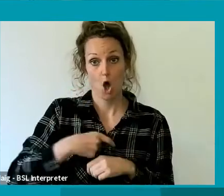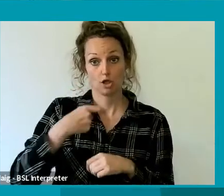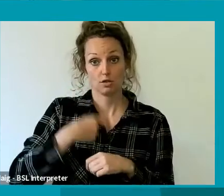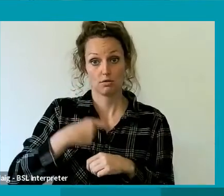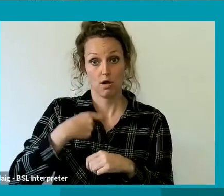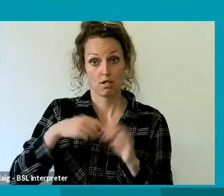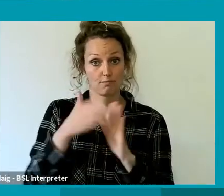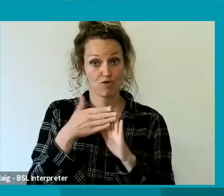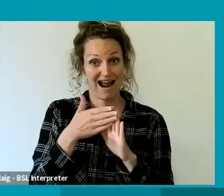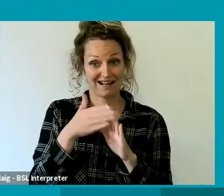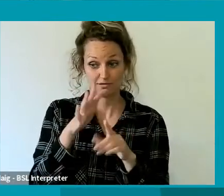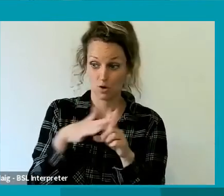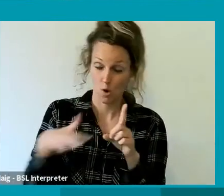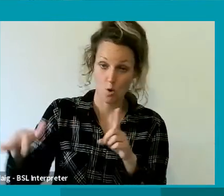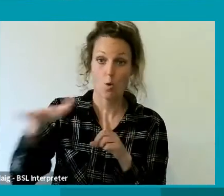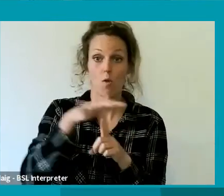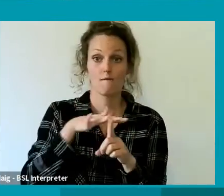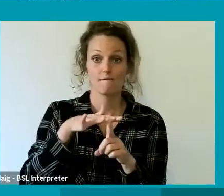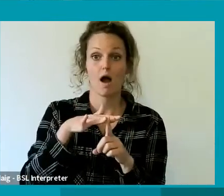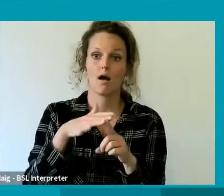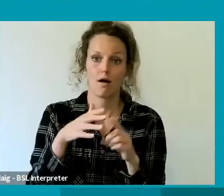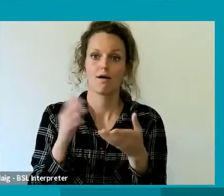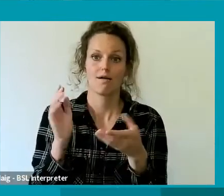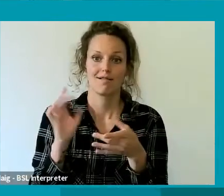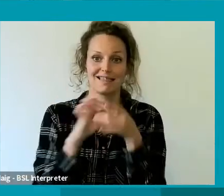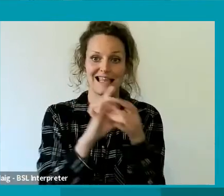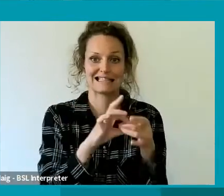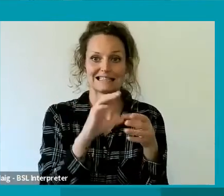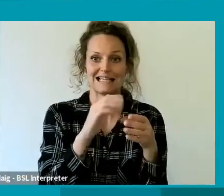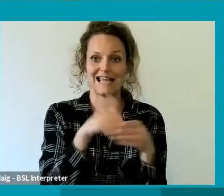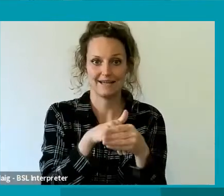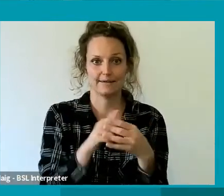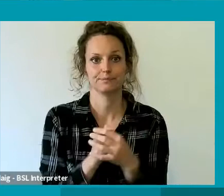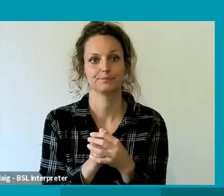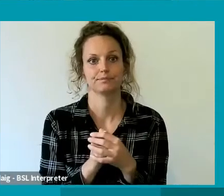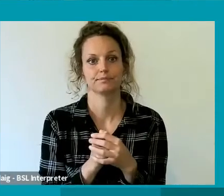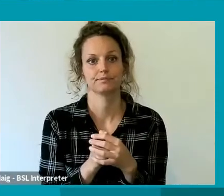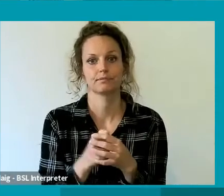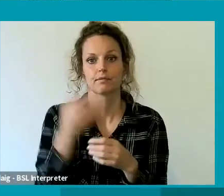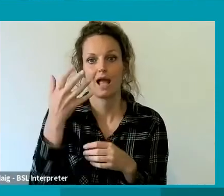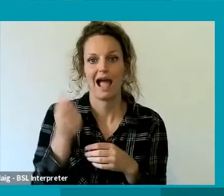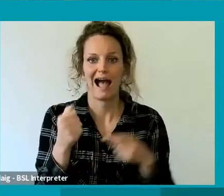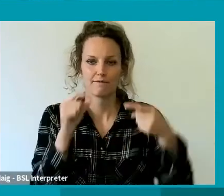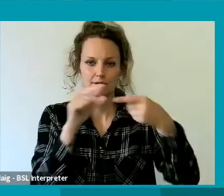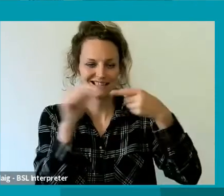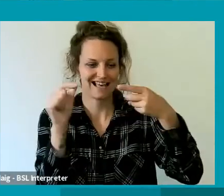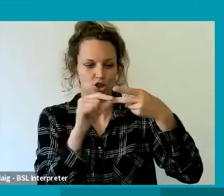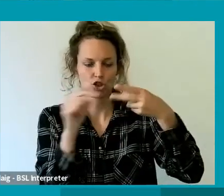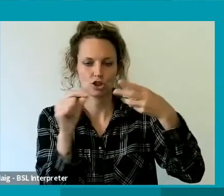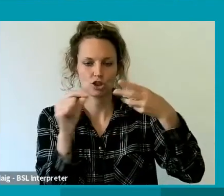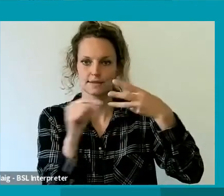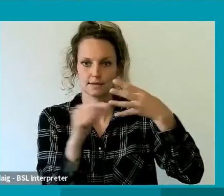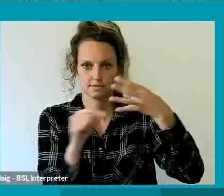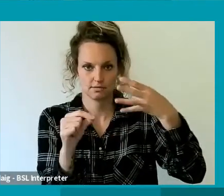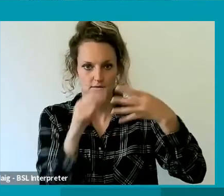These are the sections or areas on LinkedIn that allows you to be able